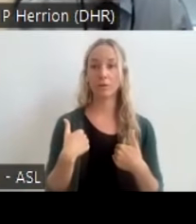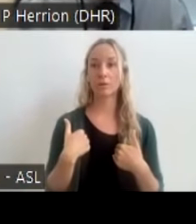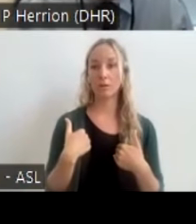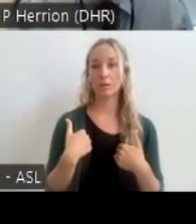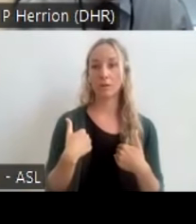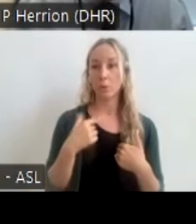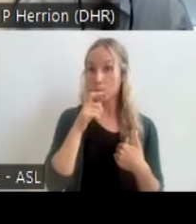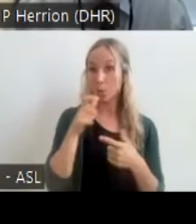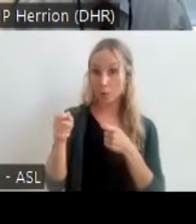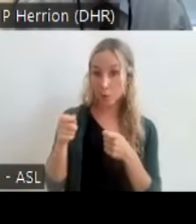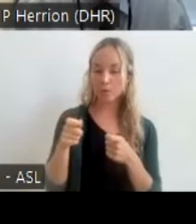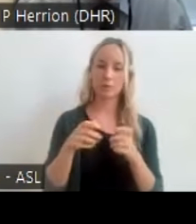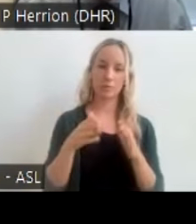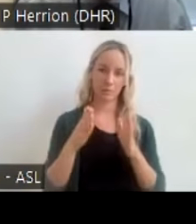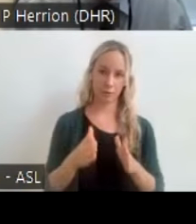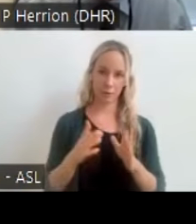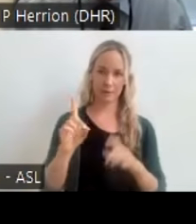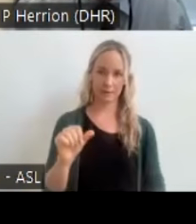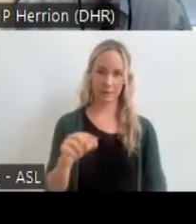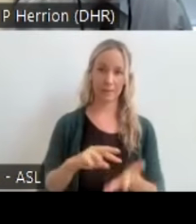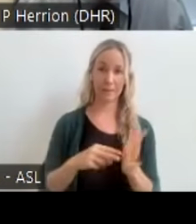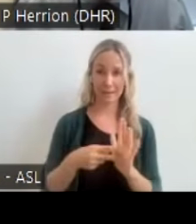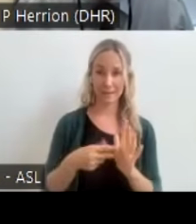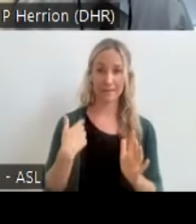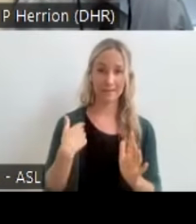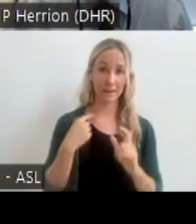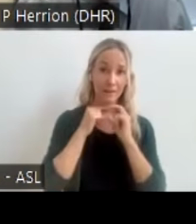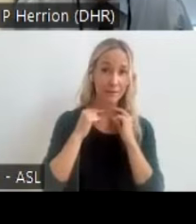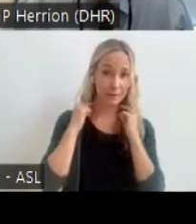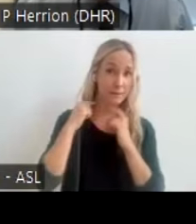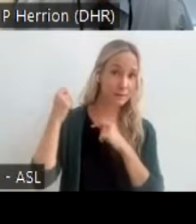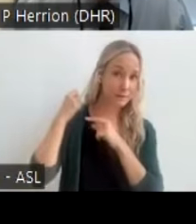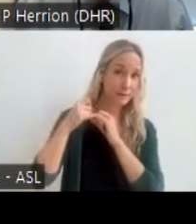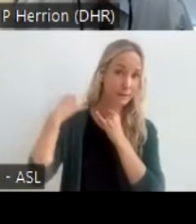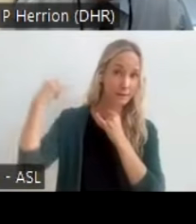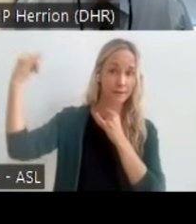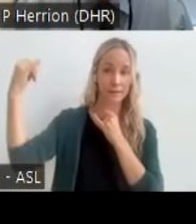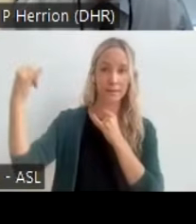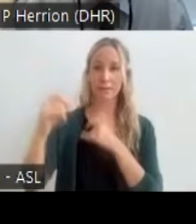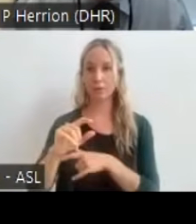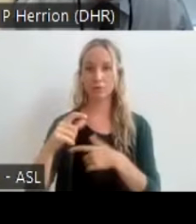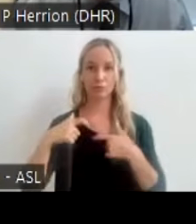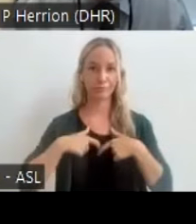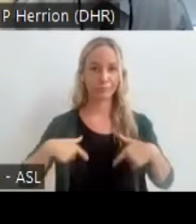If there's a case where the disability does not permit the animal to be